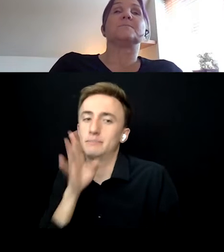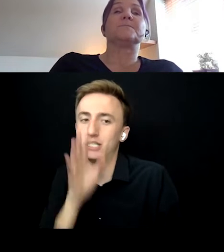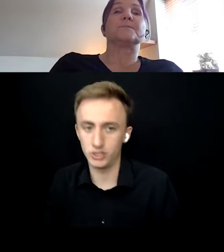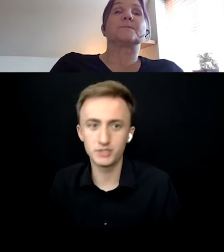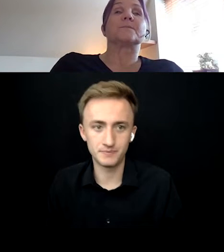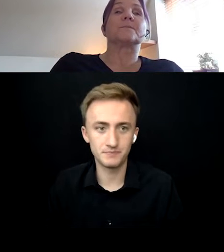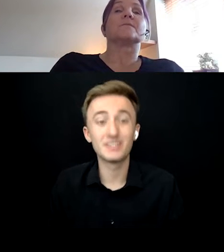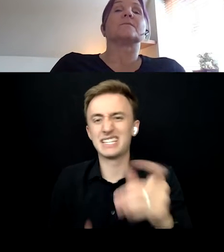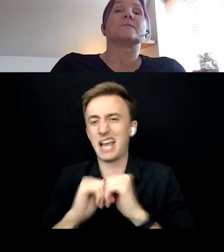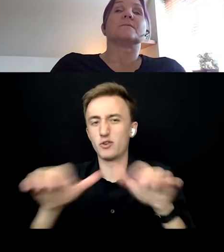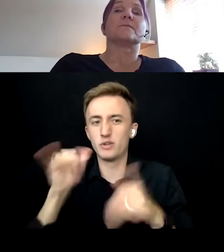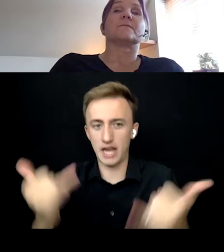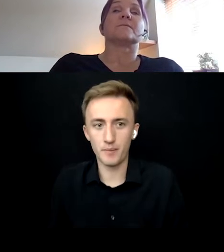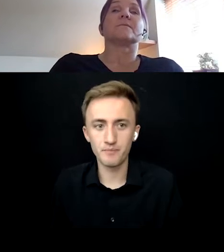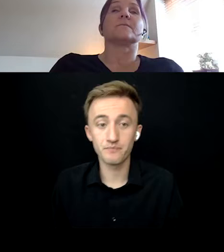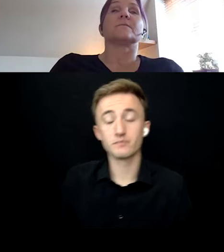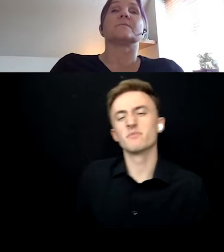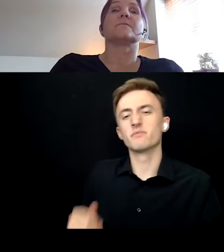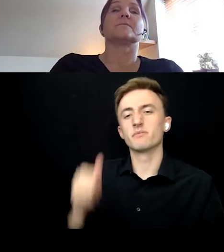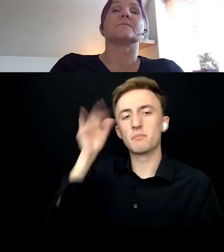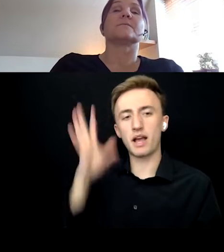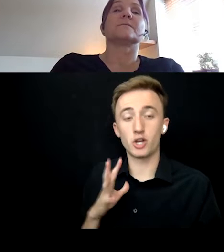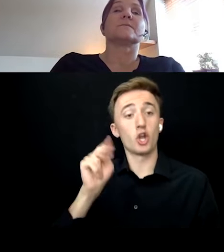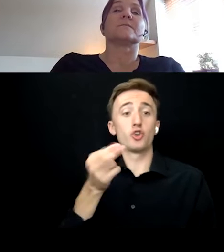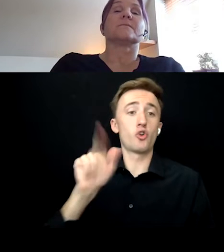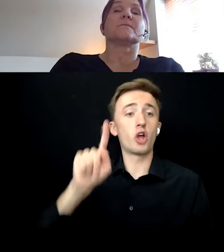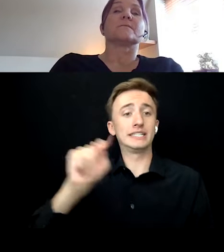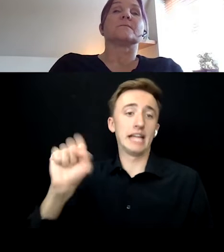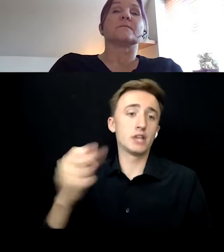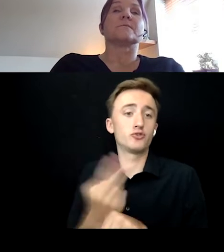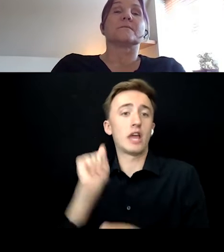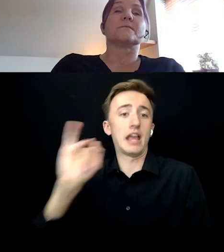Neural TTS uses artificial neural neural networks trained on a huge amounts of voice